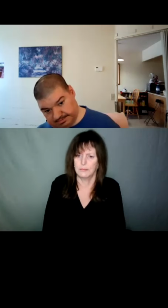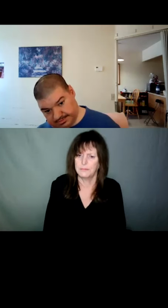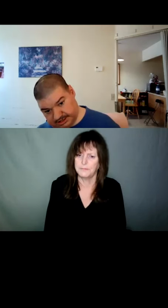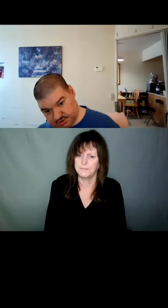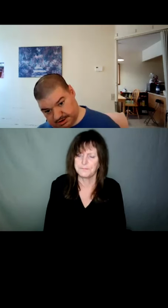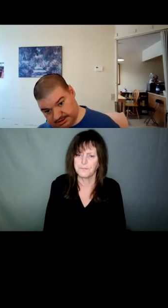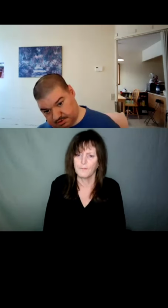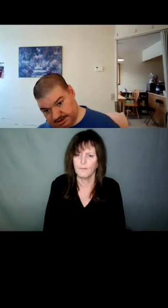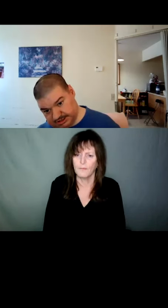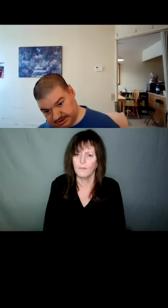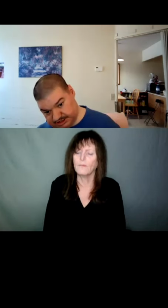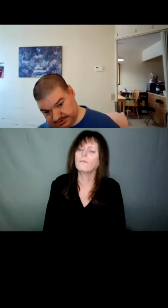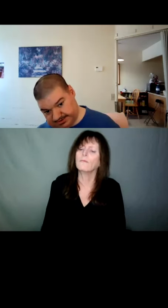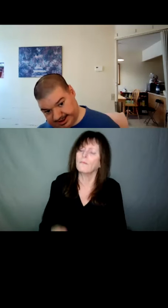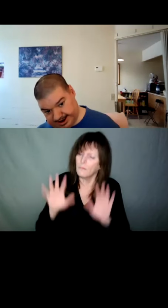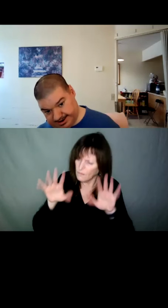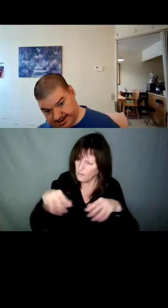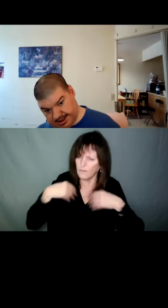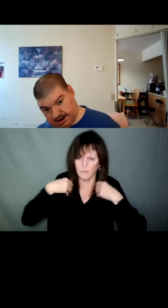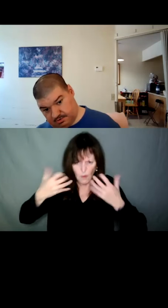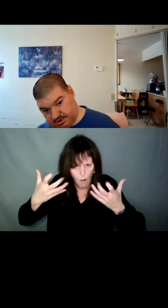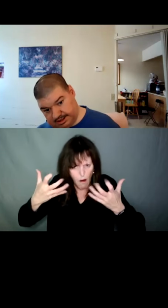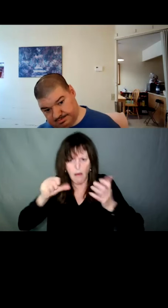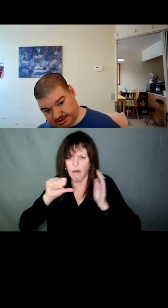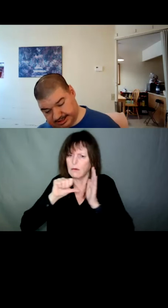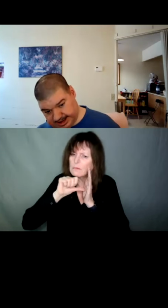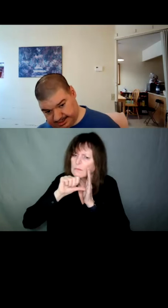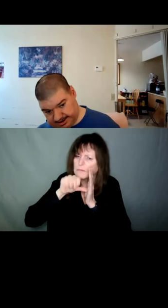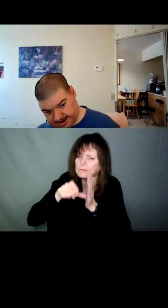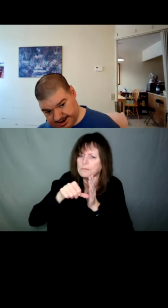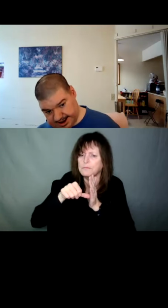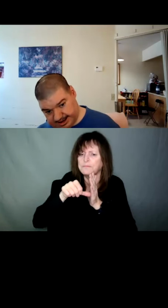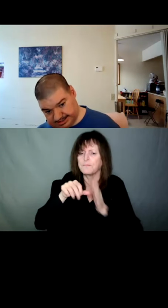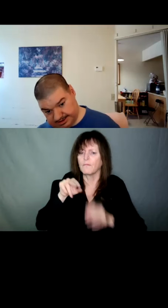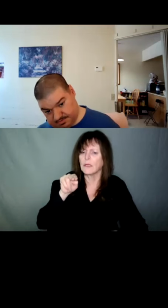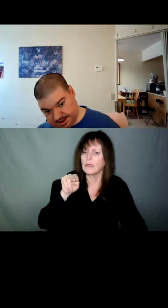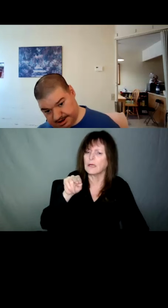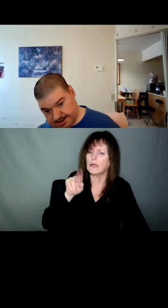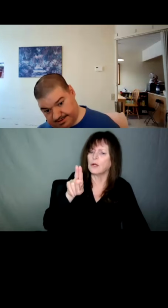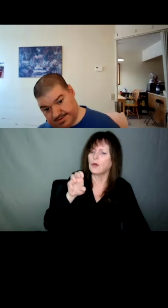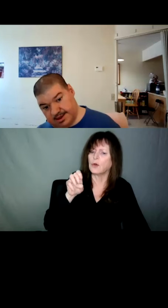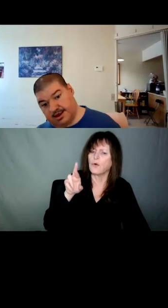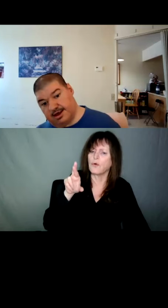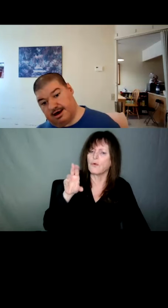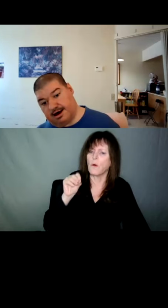There is this list that people can choose if it relates to them .